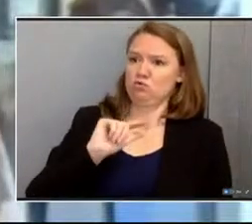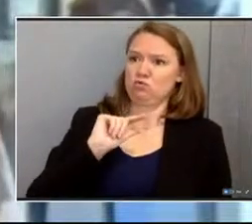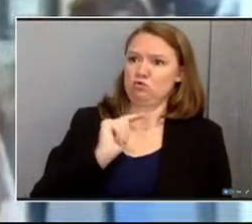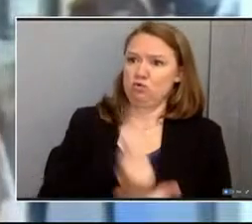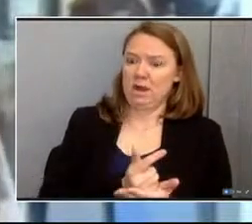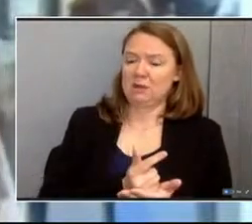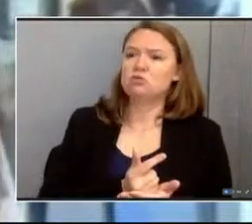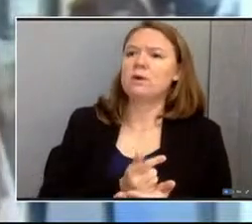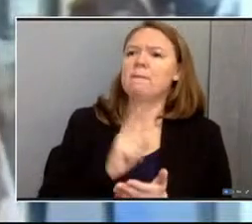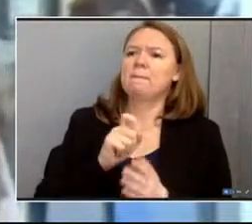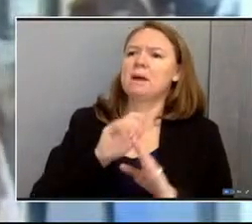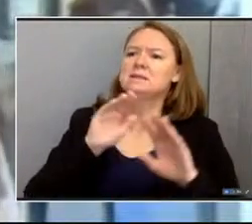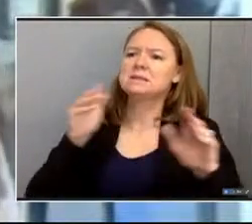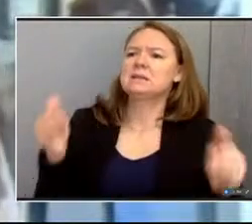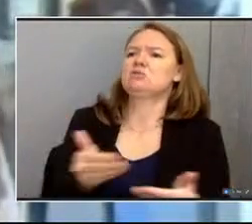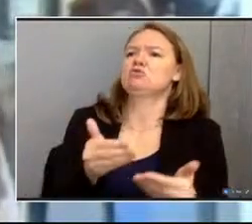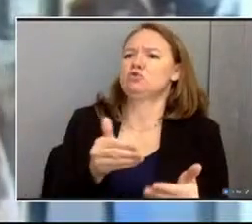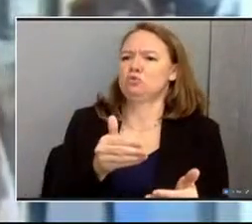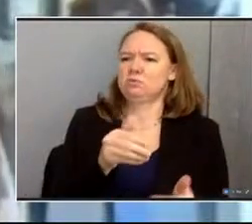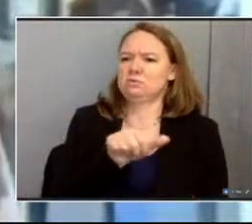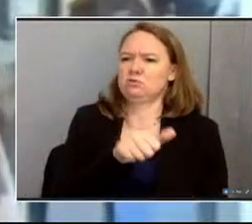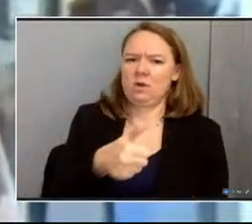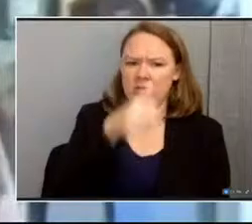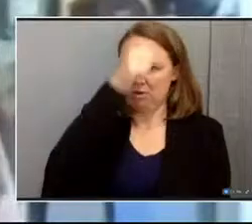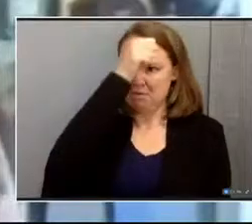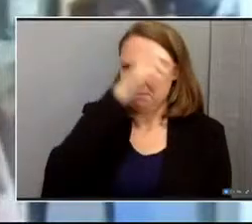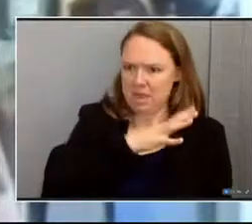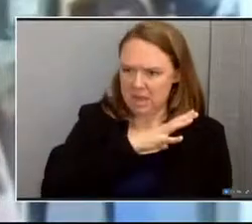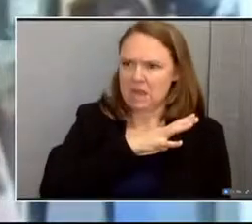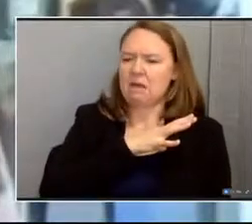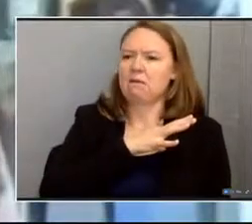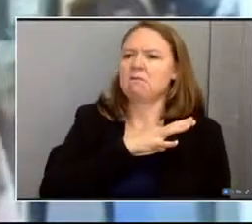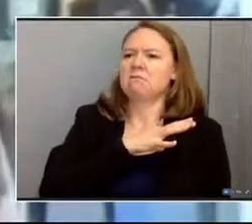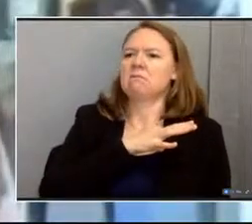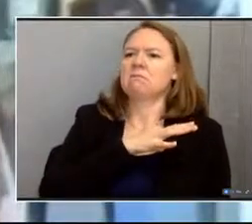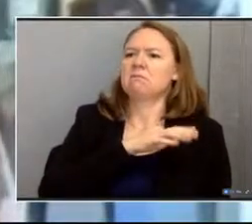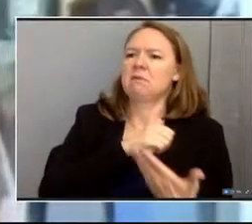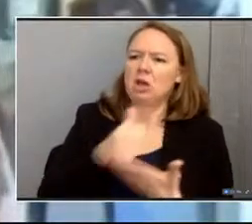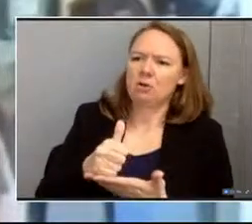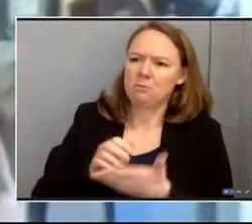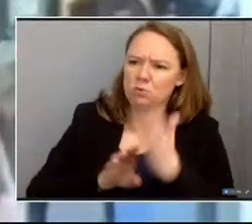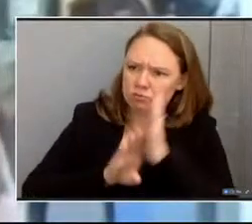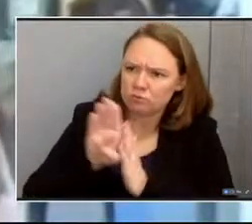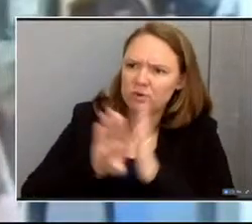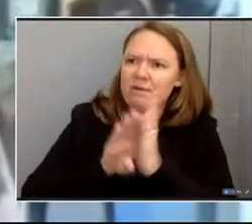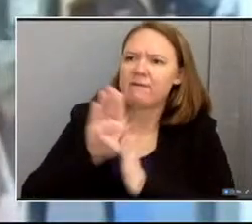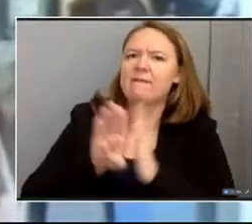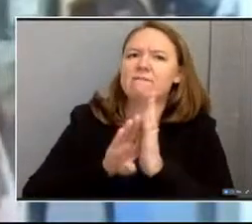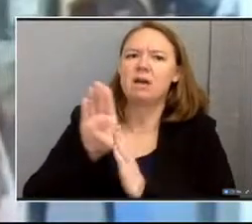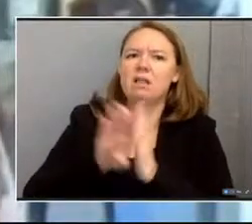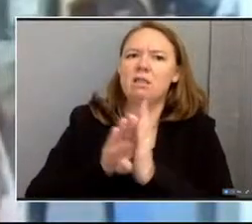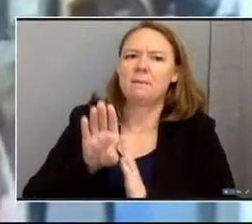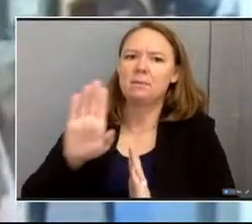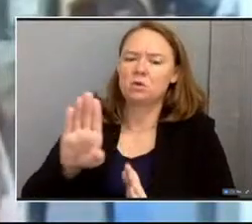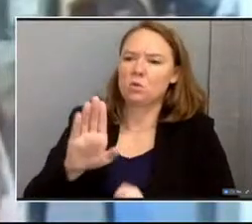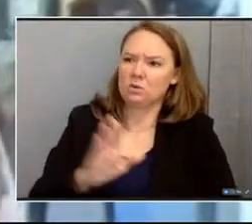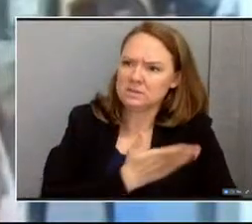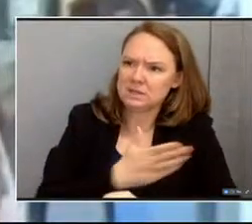help further develop the scope of my sound and instrument and his name was Mr. Giuseppe Bogeti,